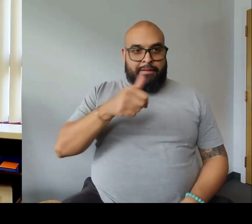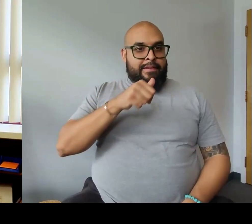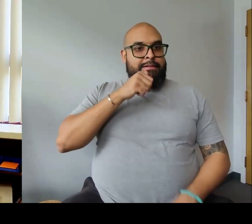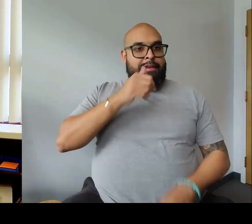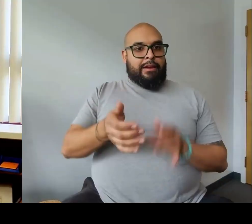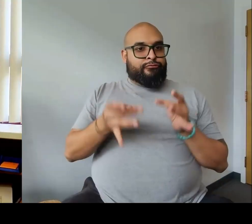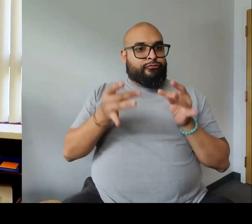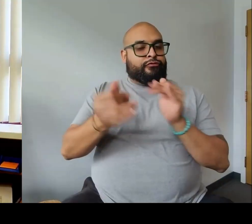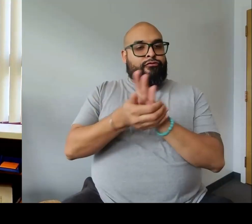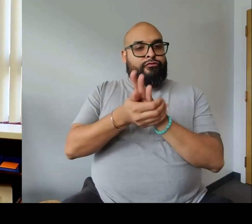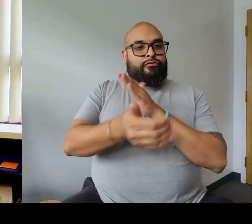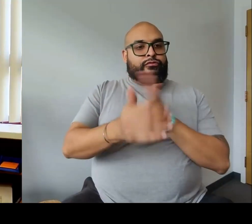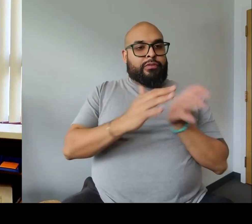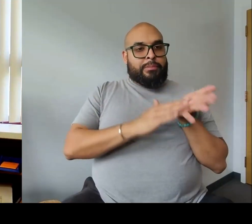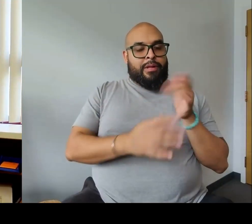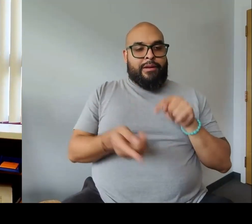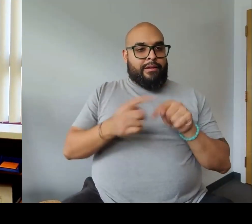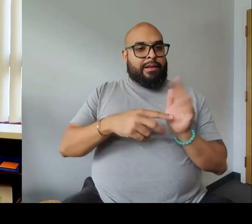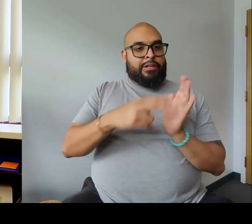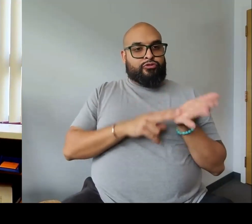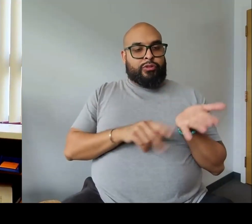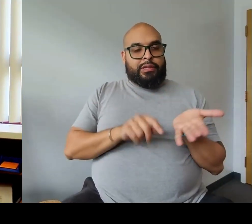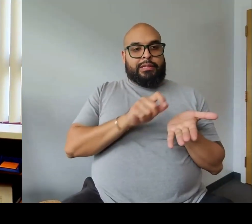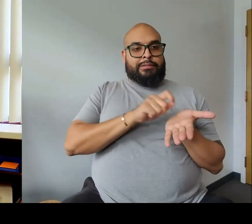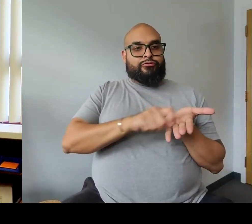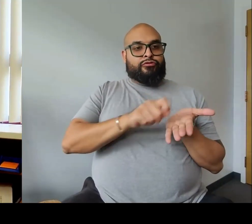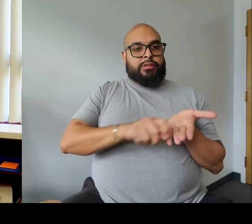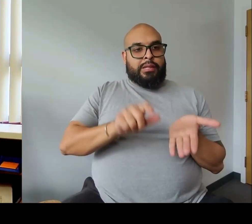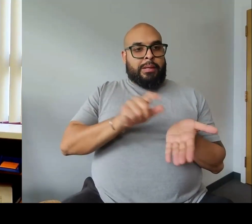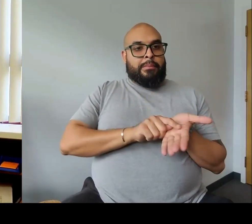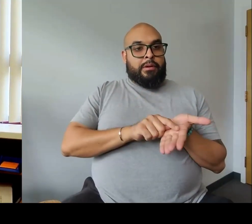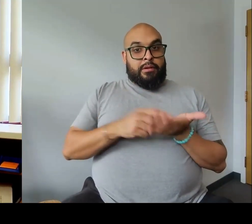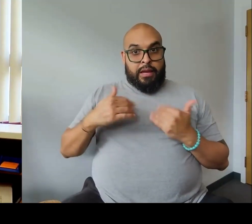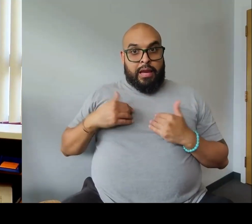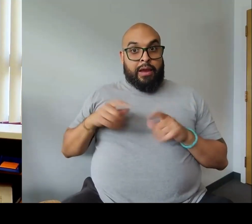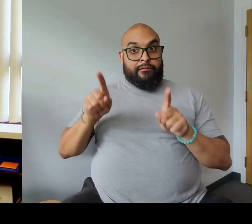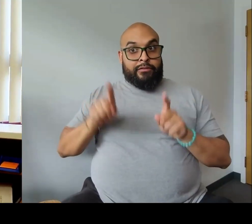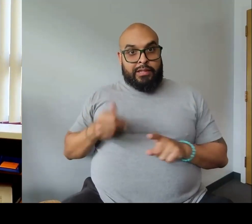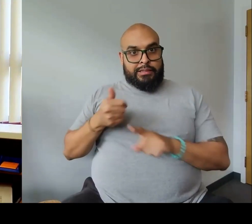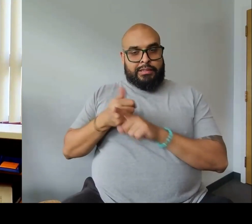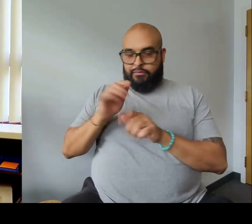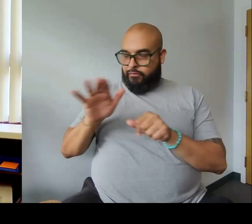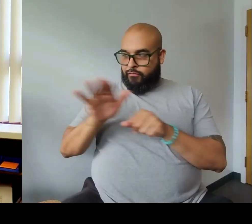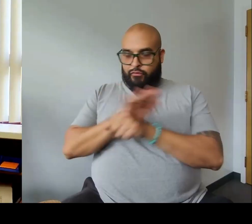In other words, is there a test that is solely verbal and is also a valid way to test all academic areas?